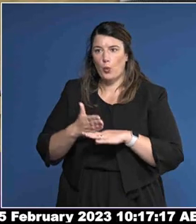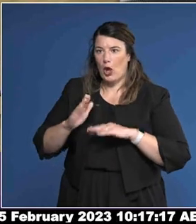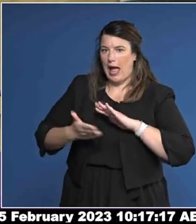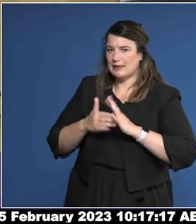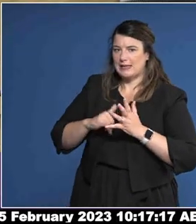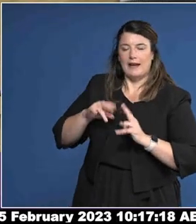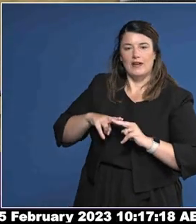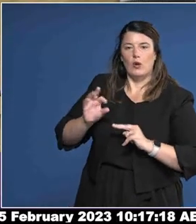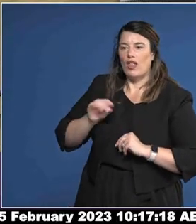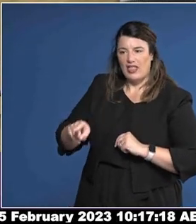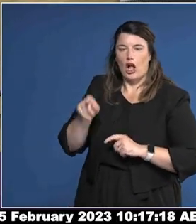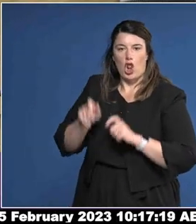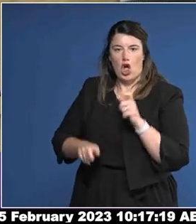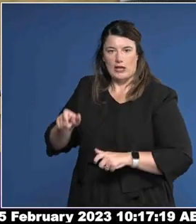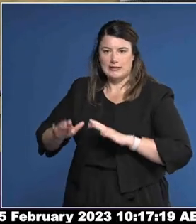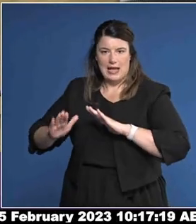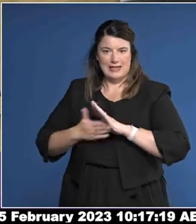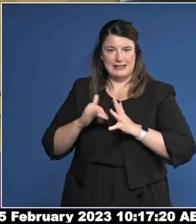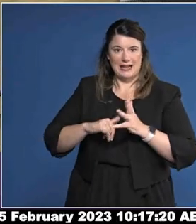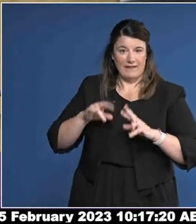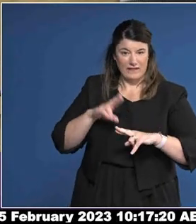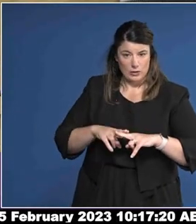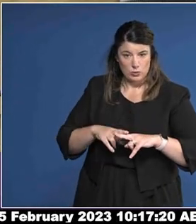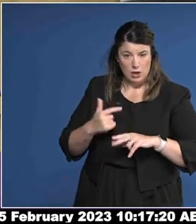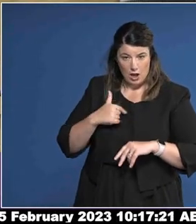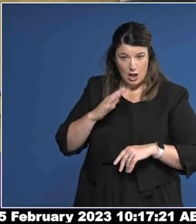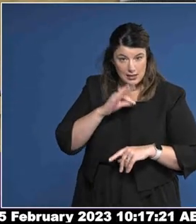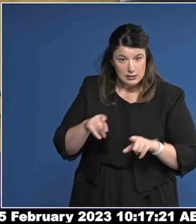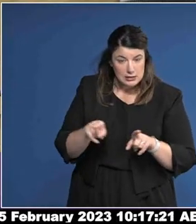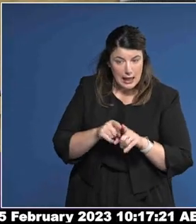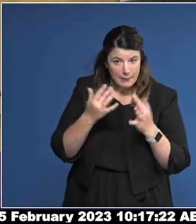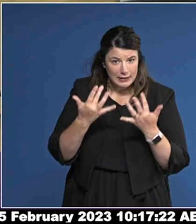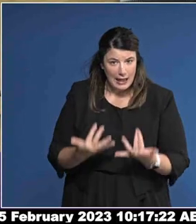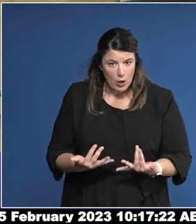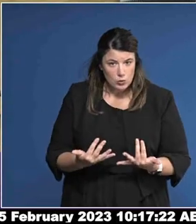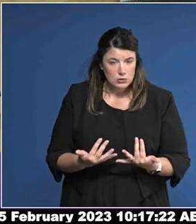And I think there might be a change in the way you describe that in response, but it has